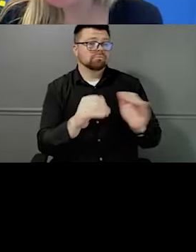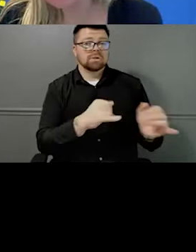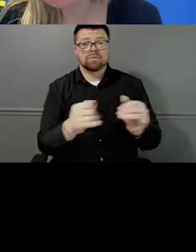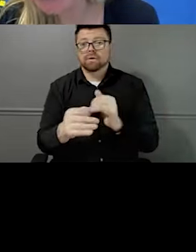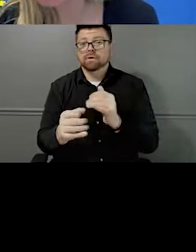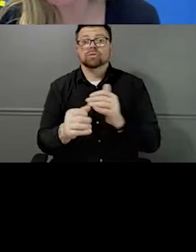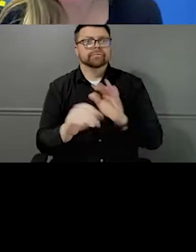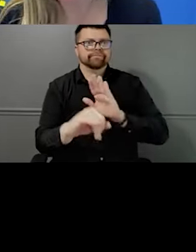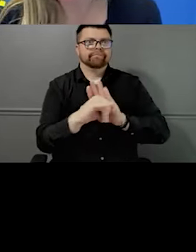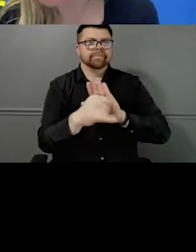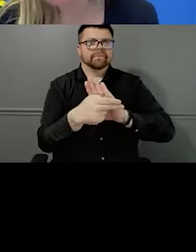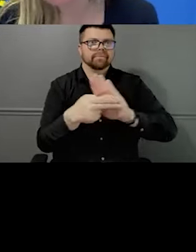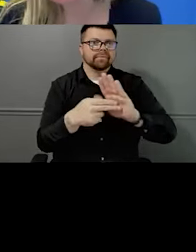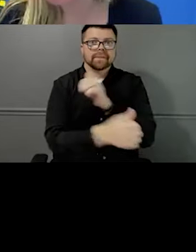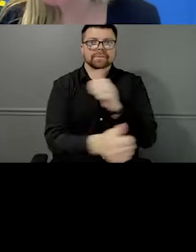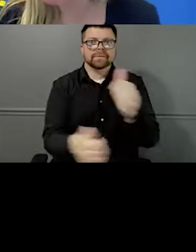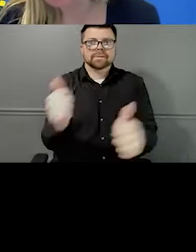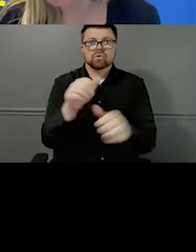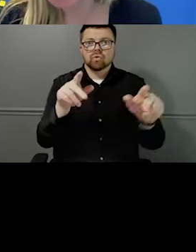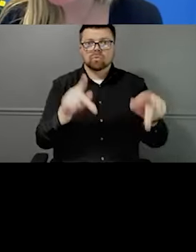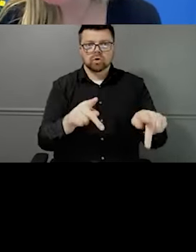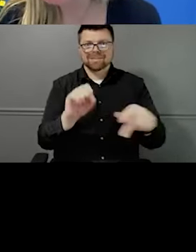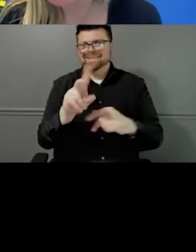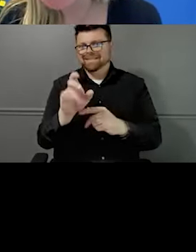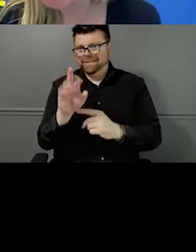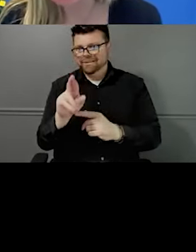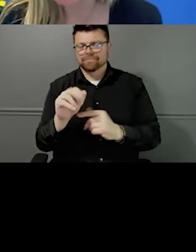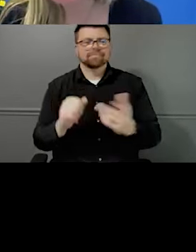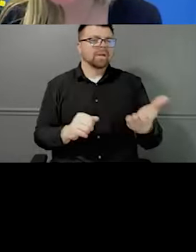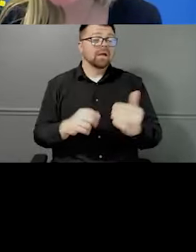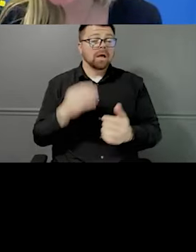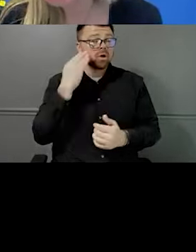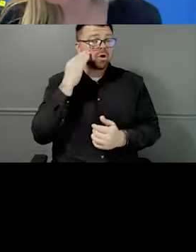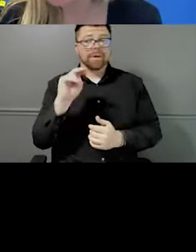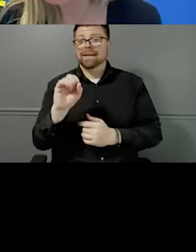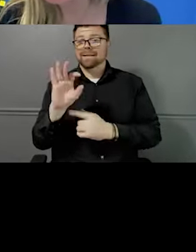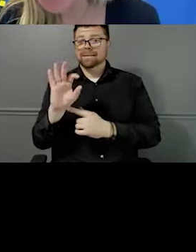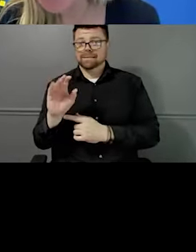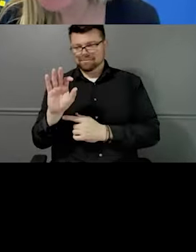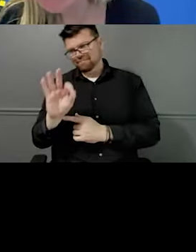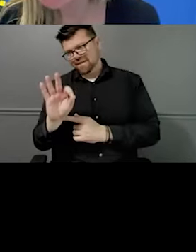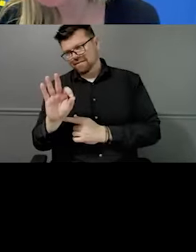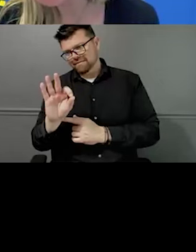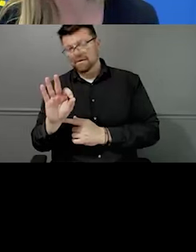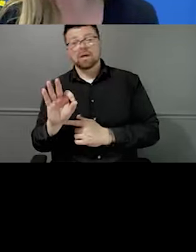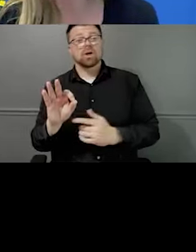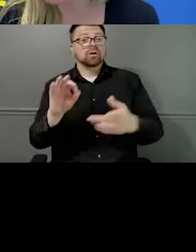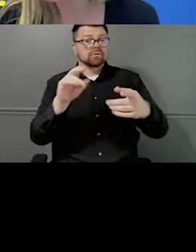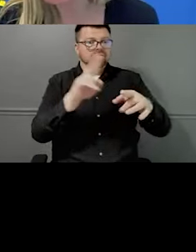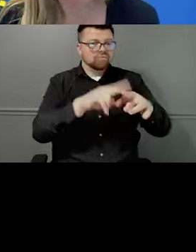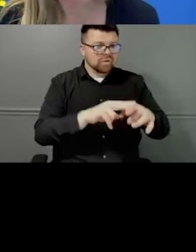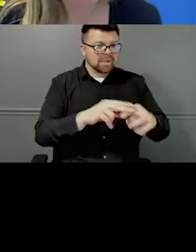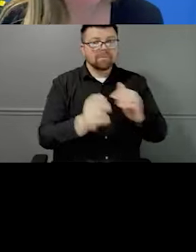I note that NSF terminology with senior personnel and for consistency with the common form,